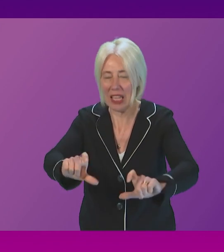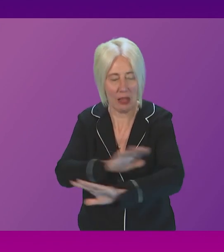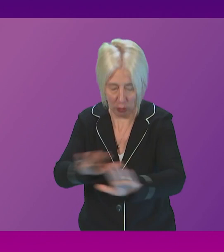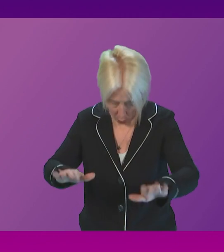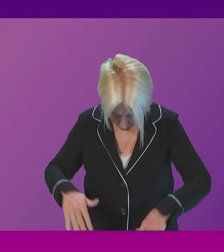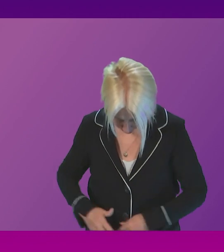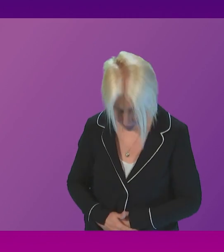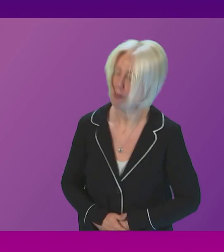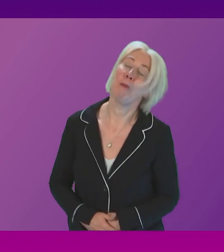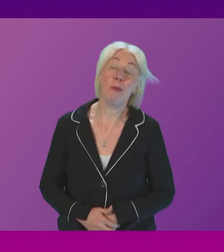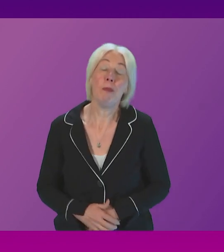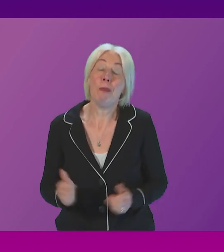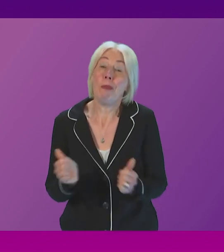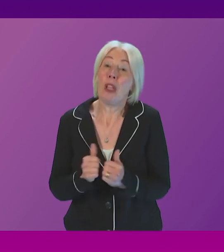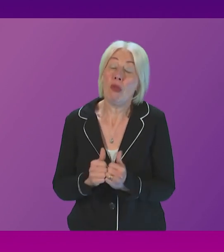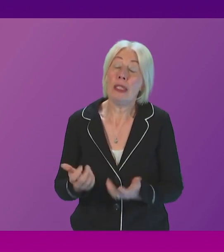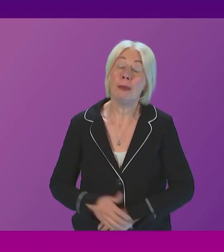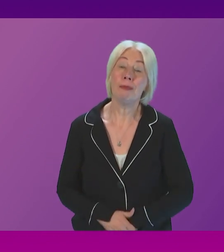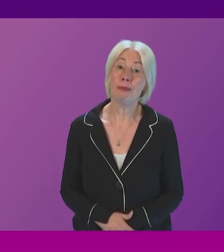I agree, and Carol Mochan, the GMB and other trade unions are, of course,